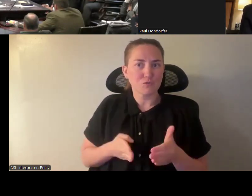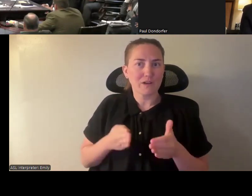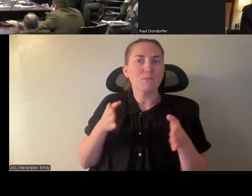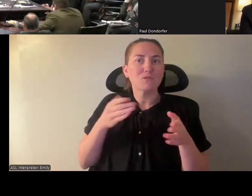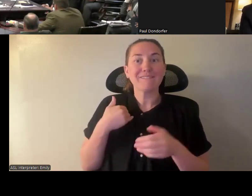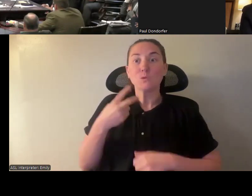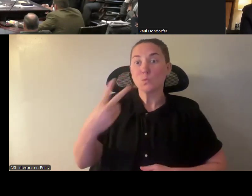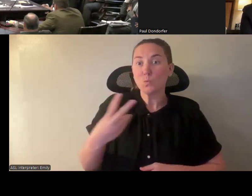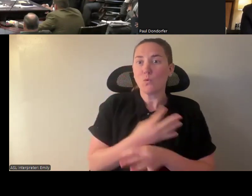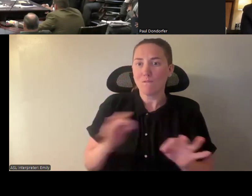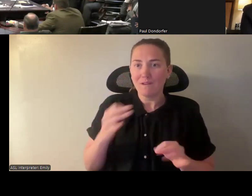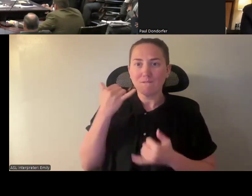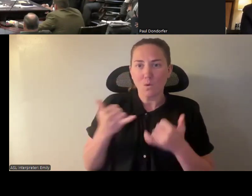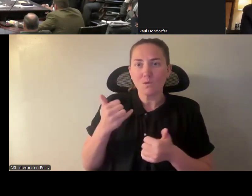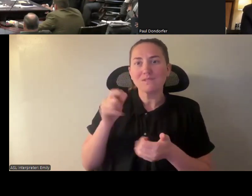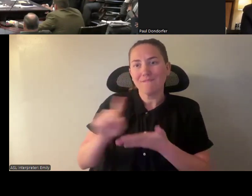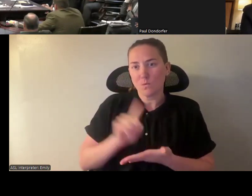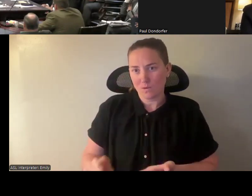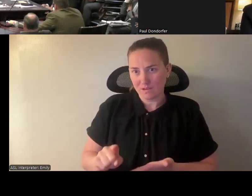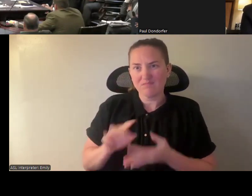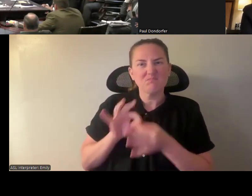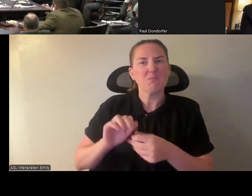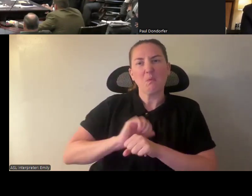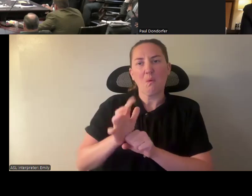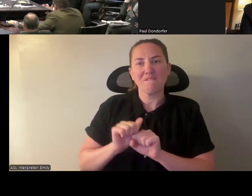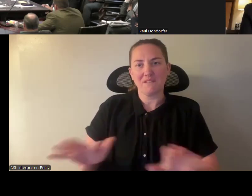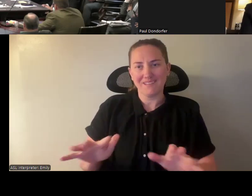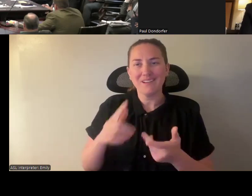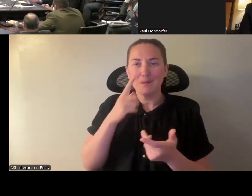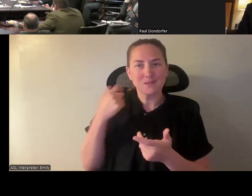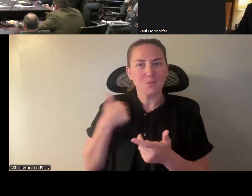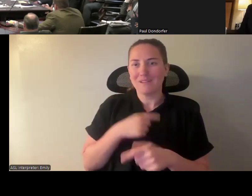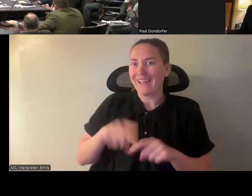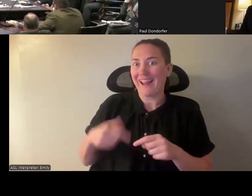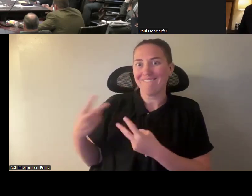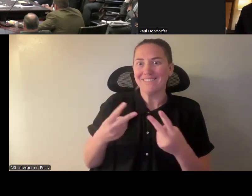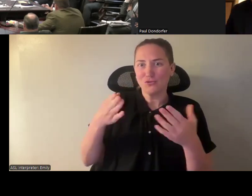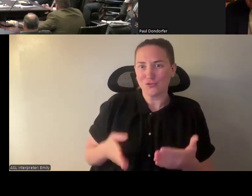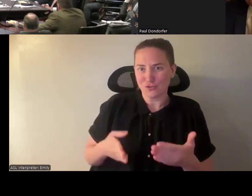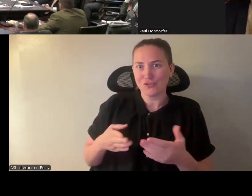phone calls per week due to CO because we were not allowed to have visitors in the facility So